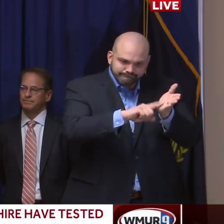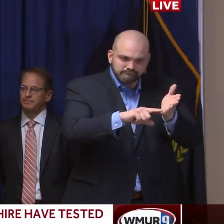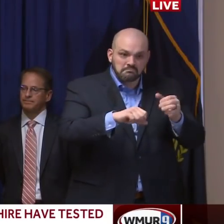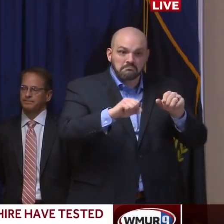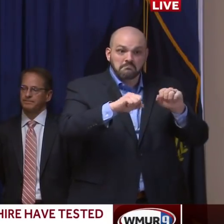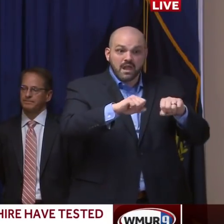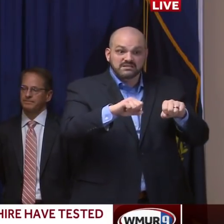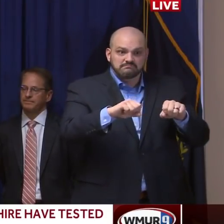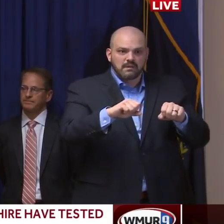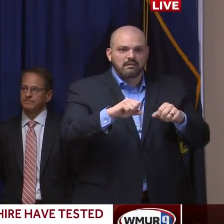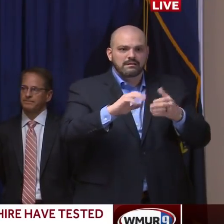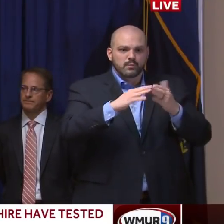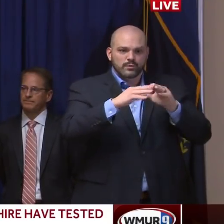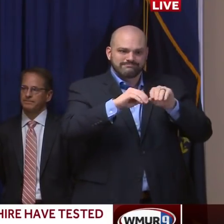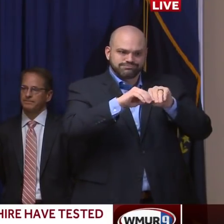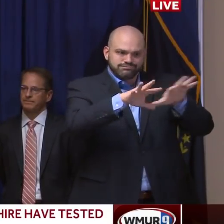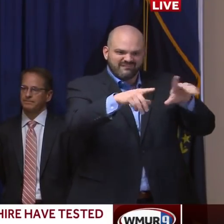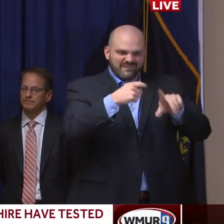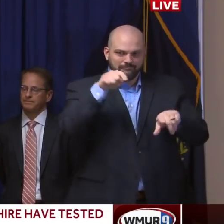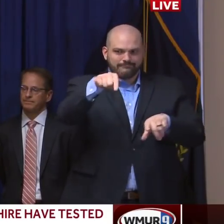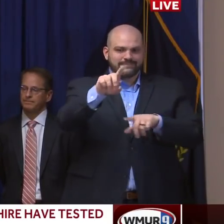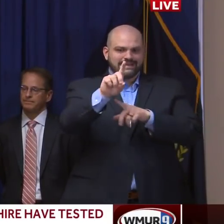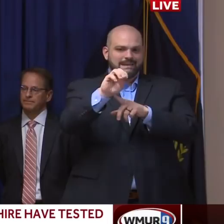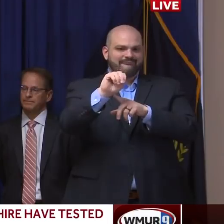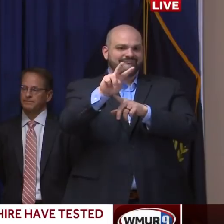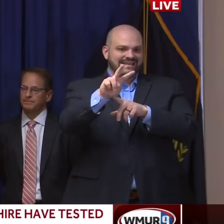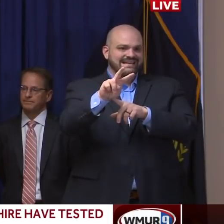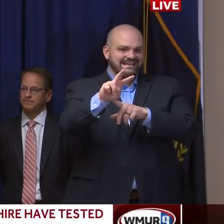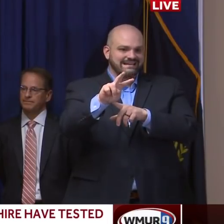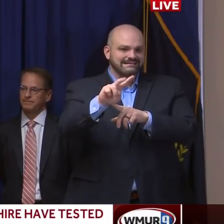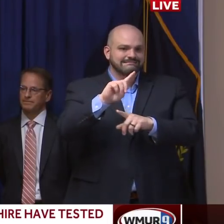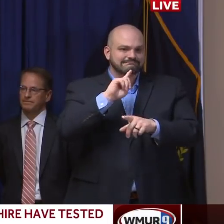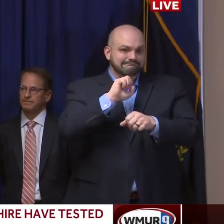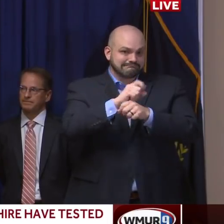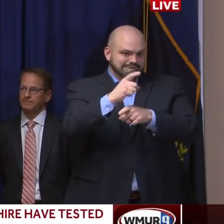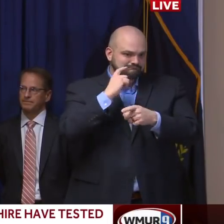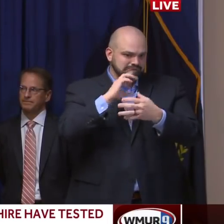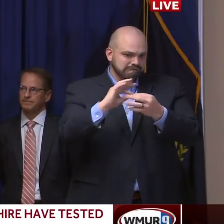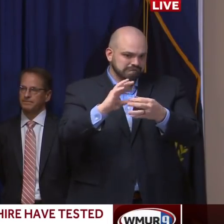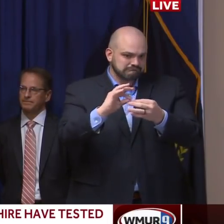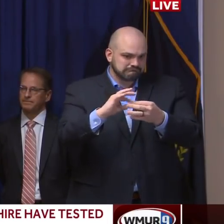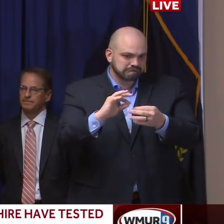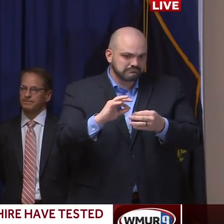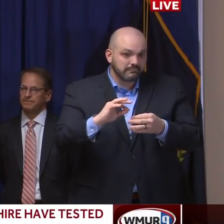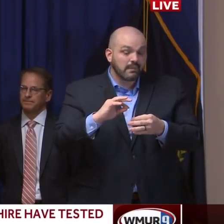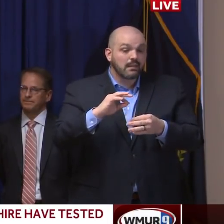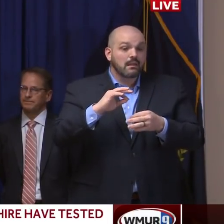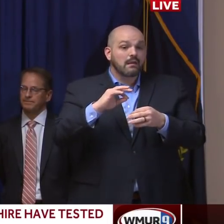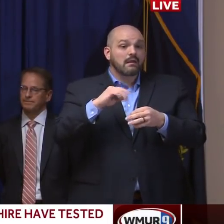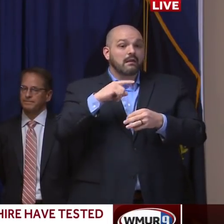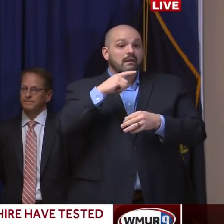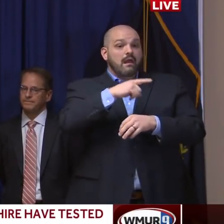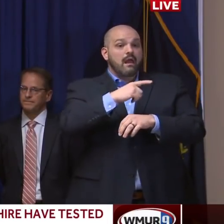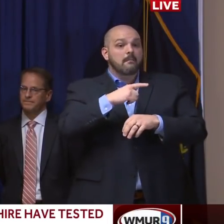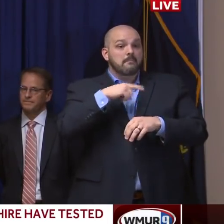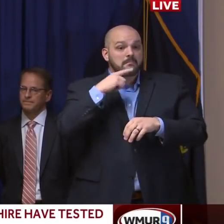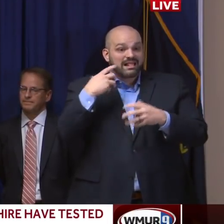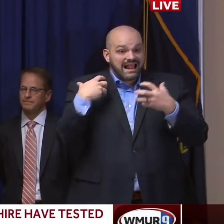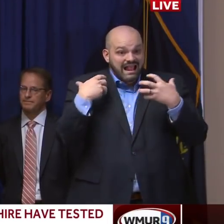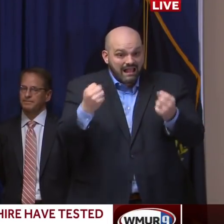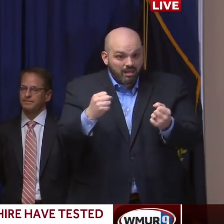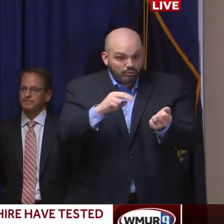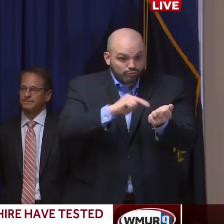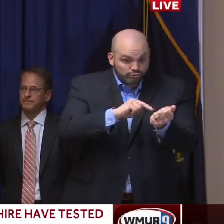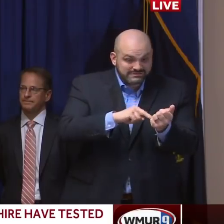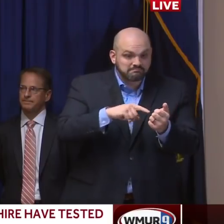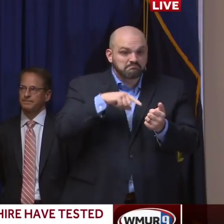WE ARE CONTINUING TO INVESTIGATE THE POTENTIAL COMMUNITY EXPOSURES THAT THE DMV HAVE BEEN PUT OUT IN THE PRESS RELEASE.